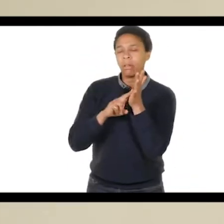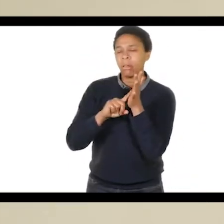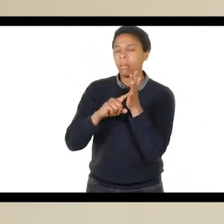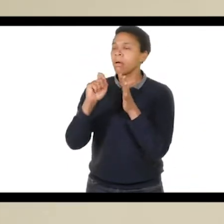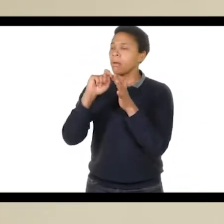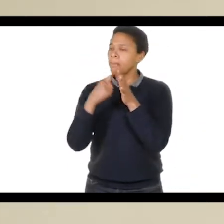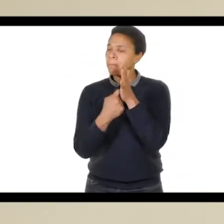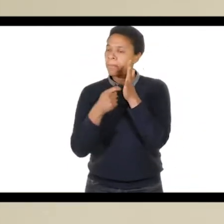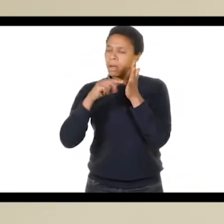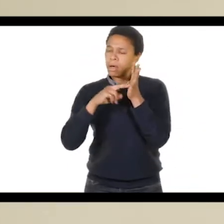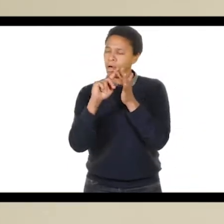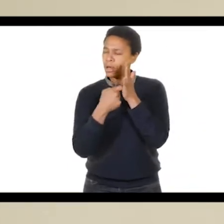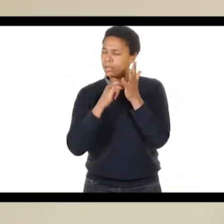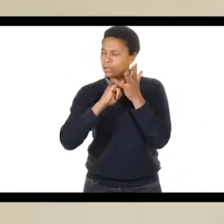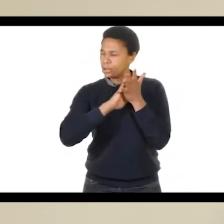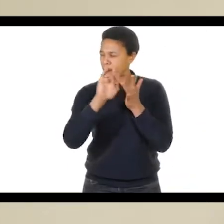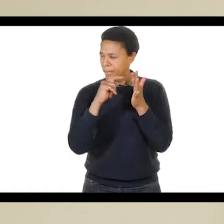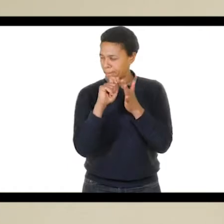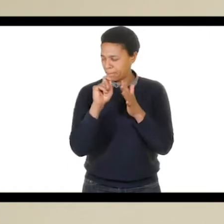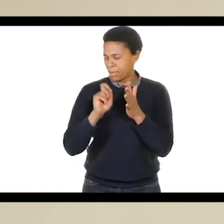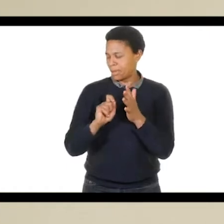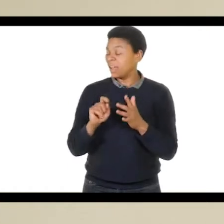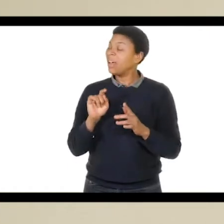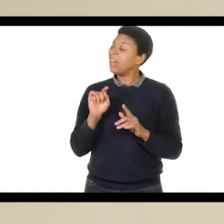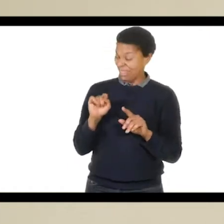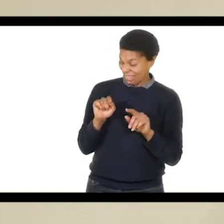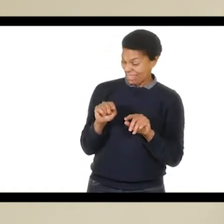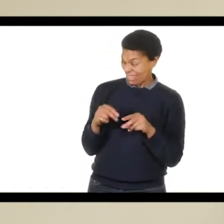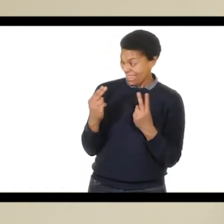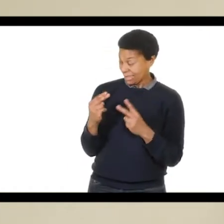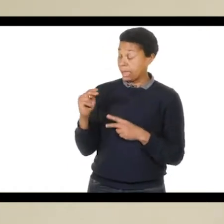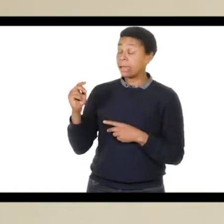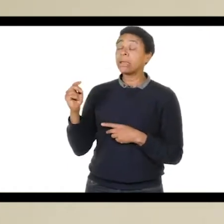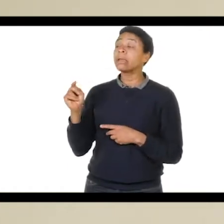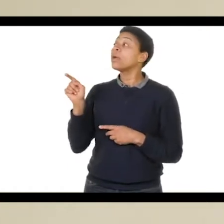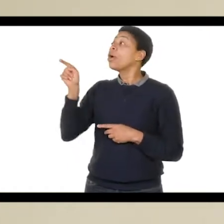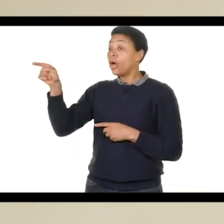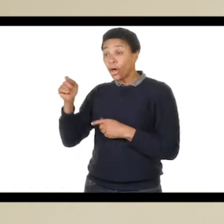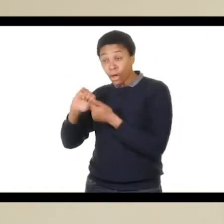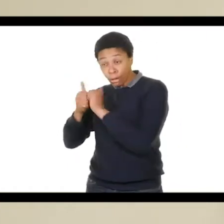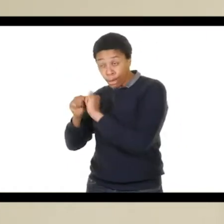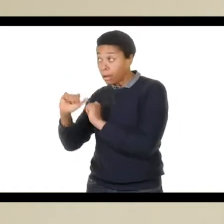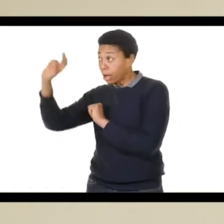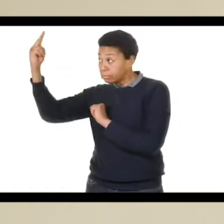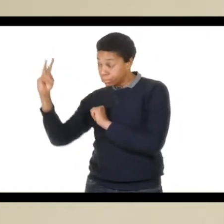And so her and her, her partner come down into the sitting room. And I said, “Wait, let’s get a taxi,